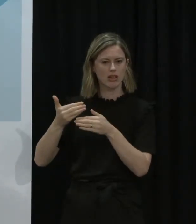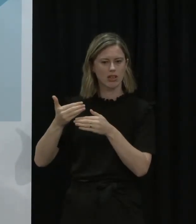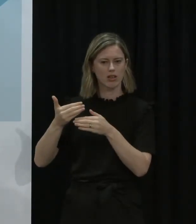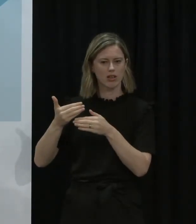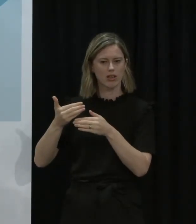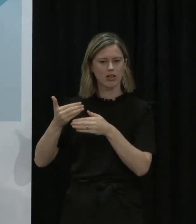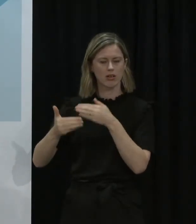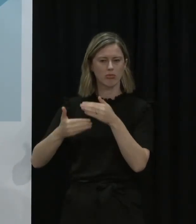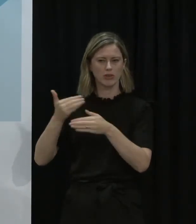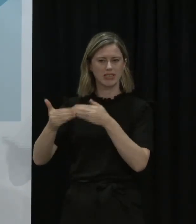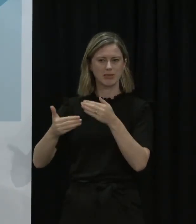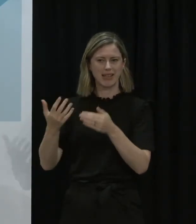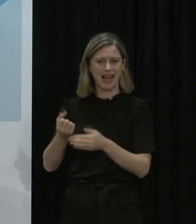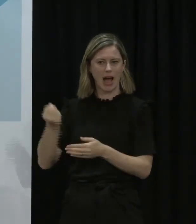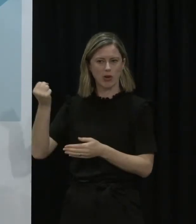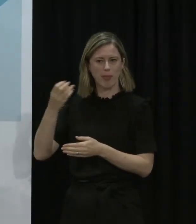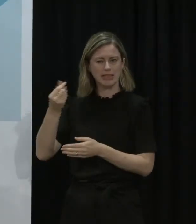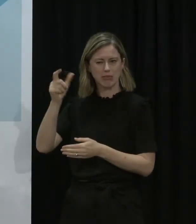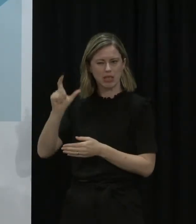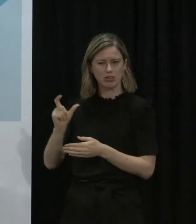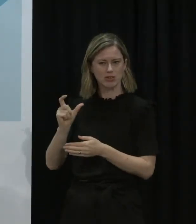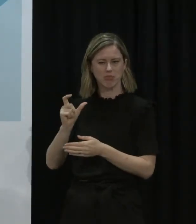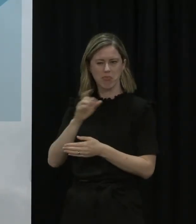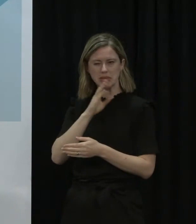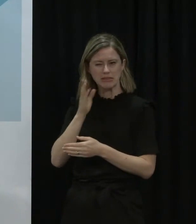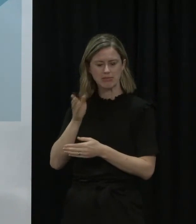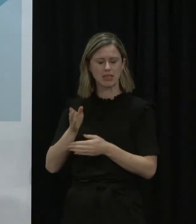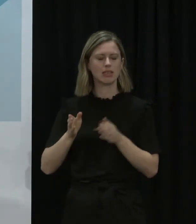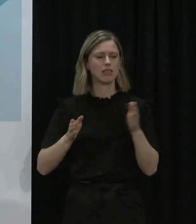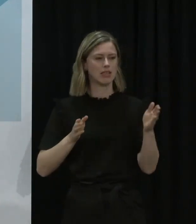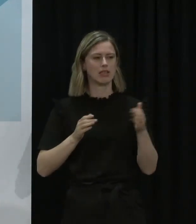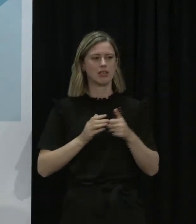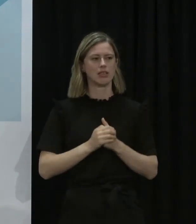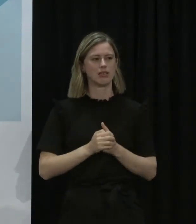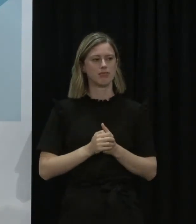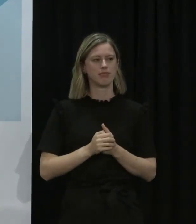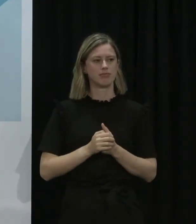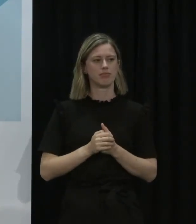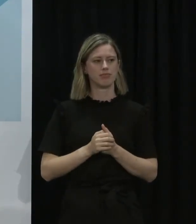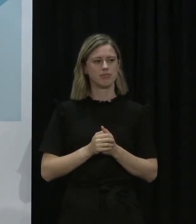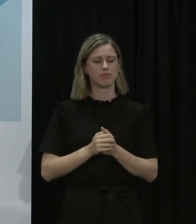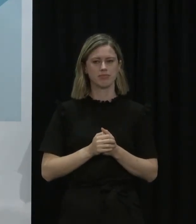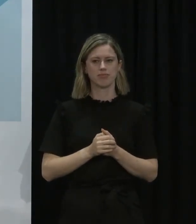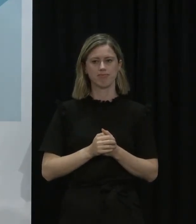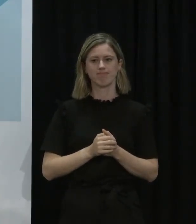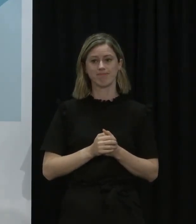to see the trips processed still being helped up by